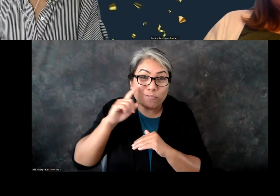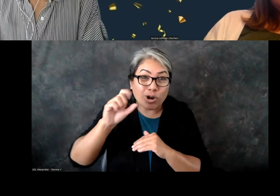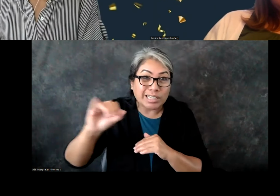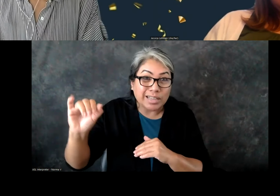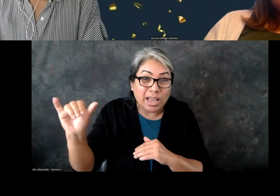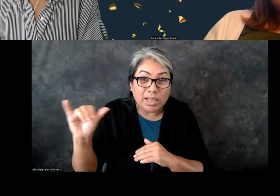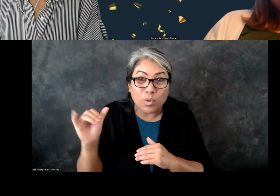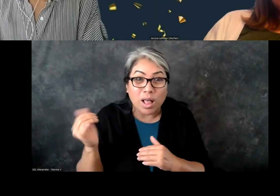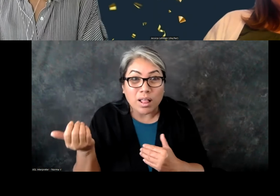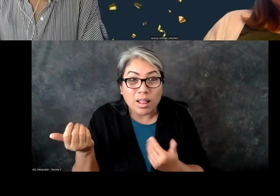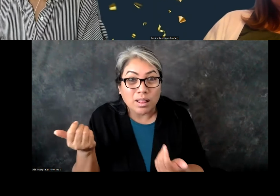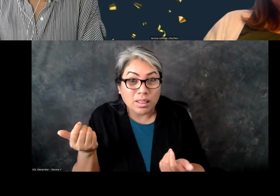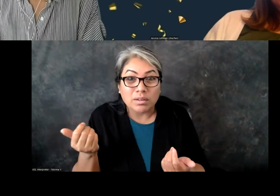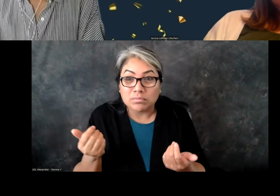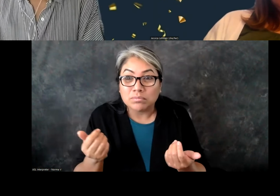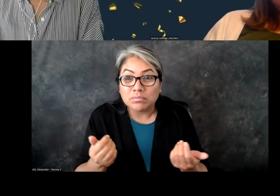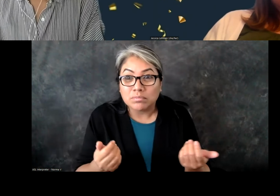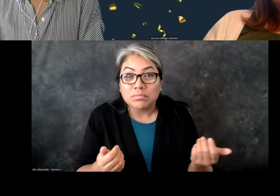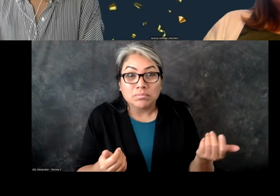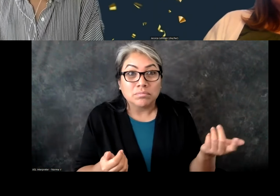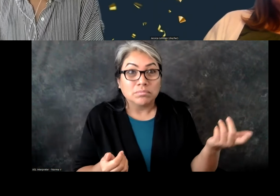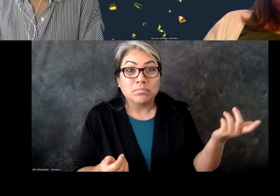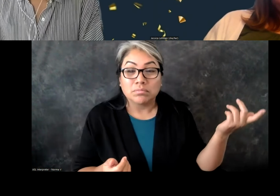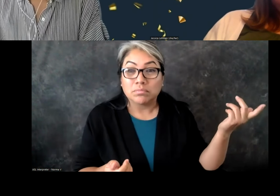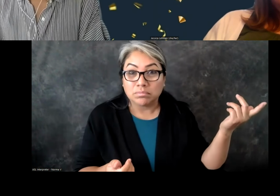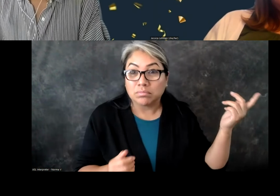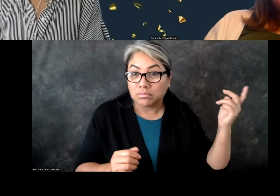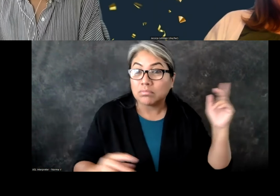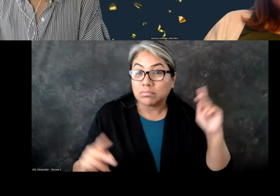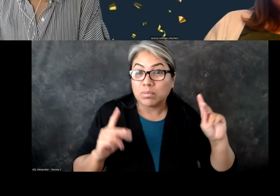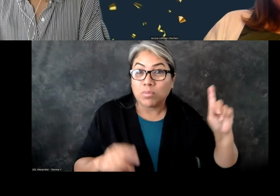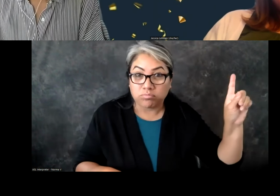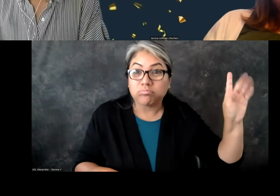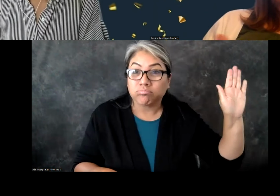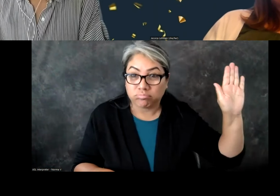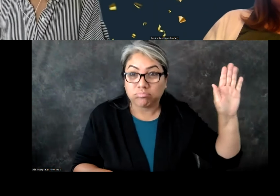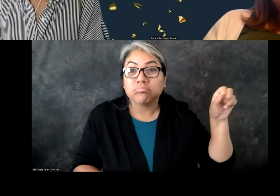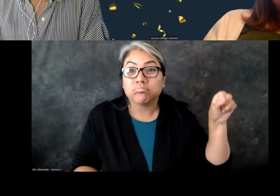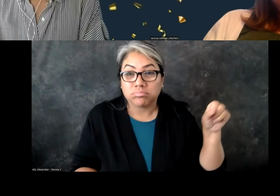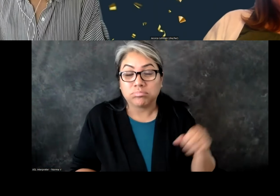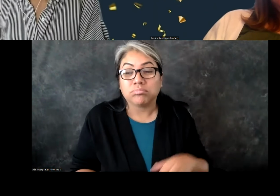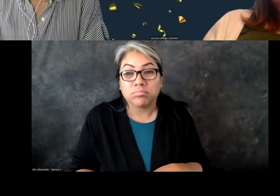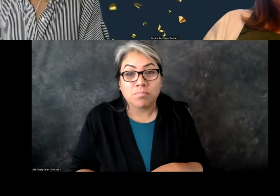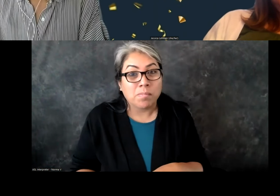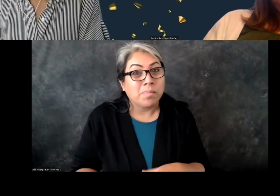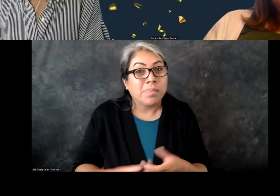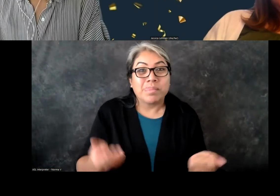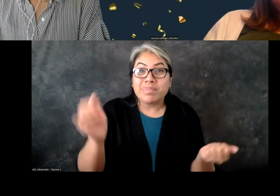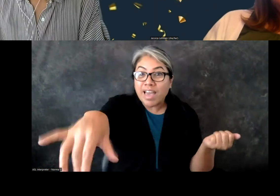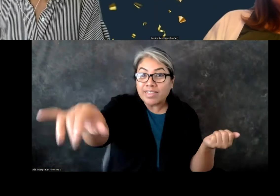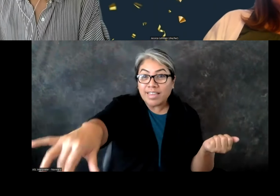off mute or get ready in the chat. Who wants to fight to eliminate the asset limit for SSI as well.